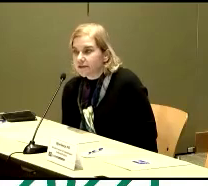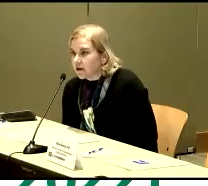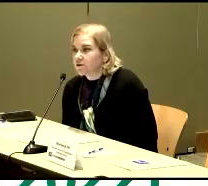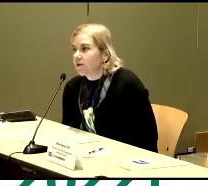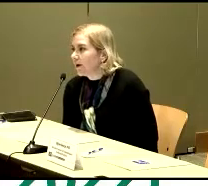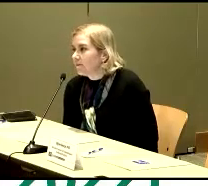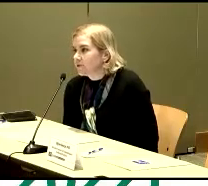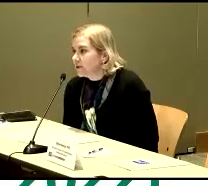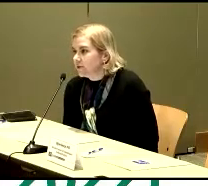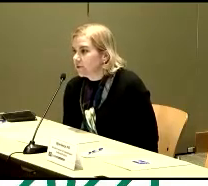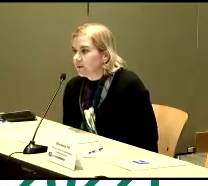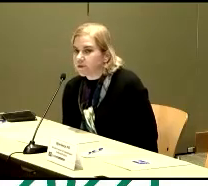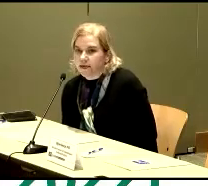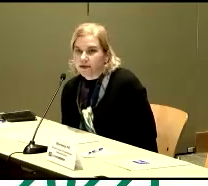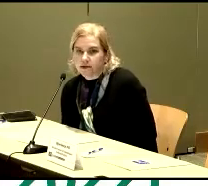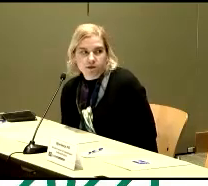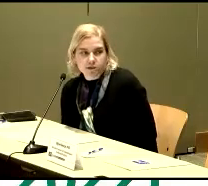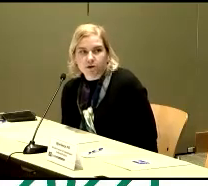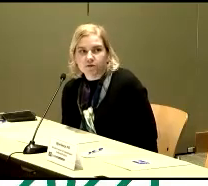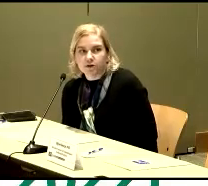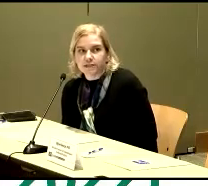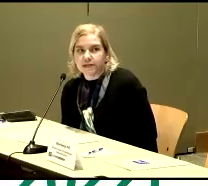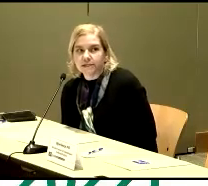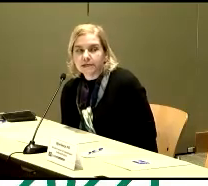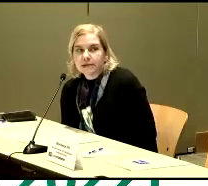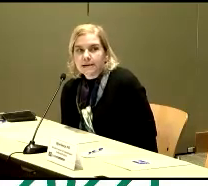It is also going up between 2% and 3% a year, just like overdoses.